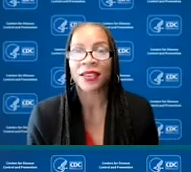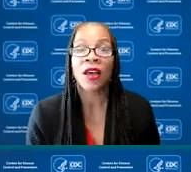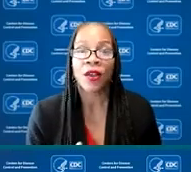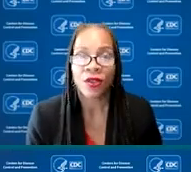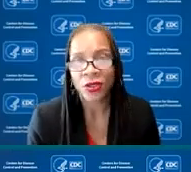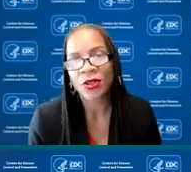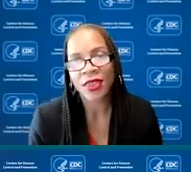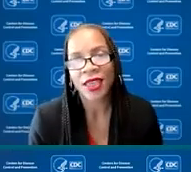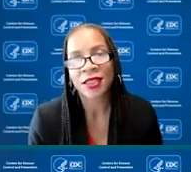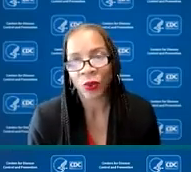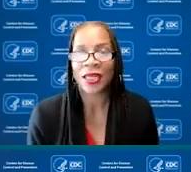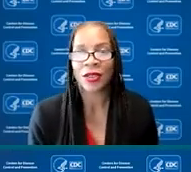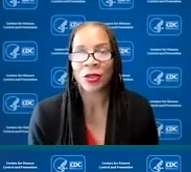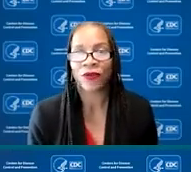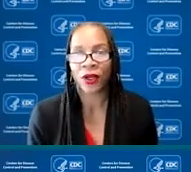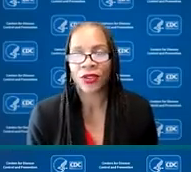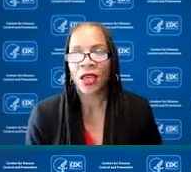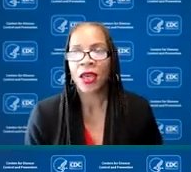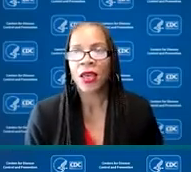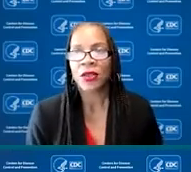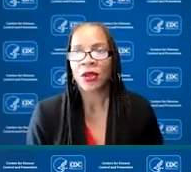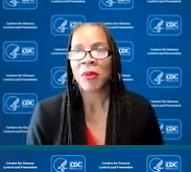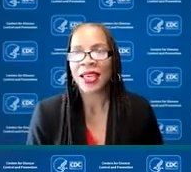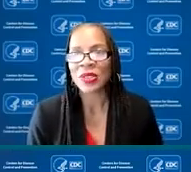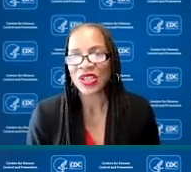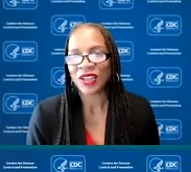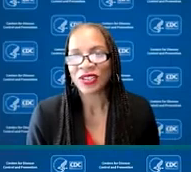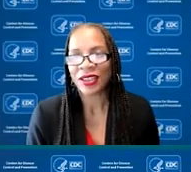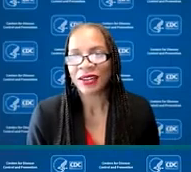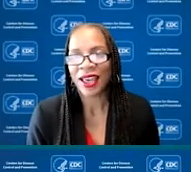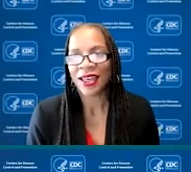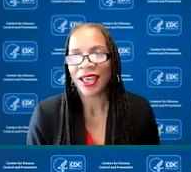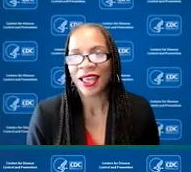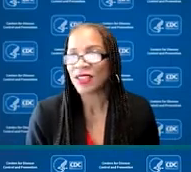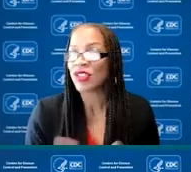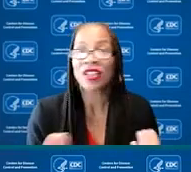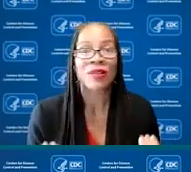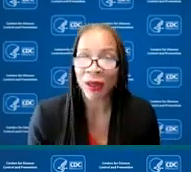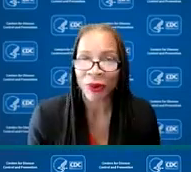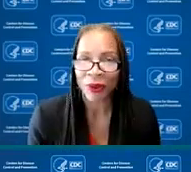Those are the things that we need to do first. So my suggestion, and this is just my approach,